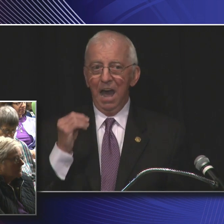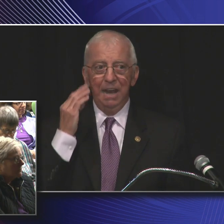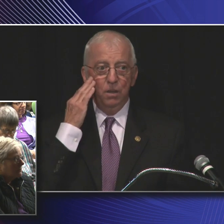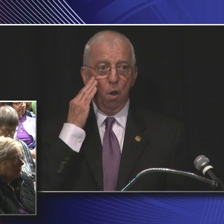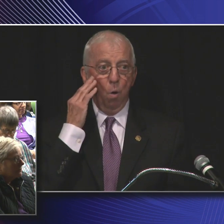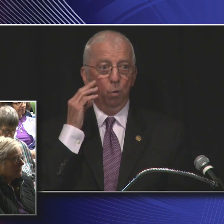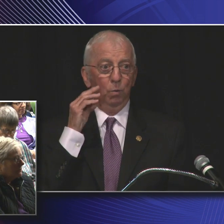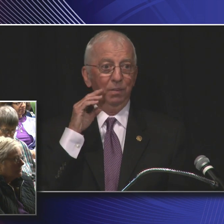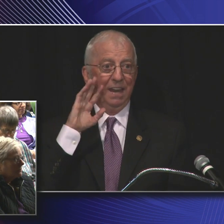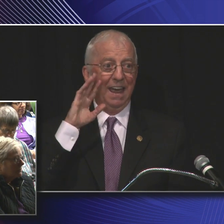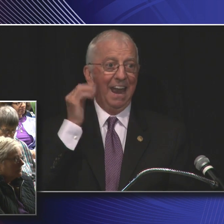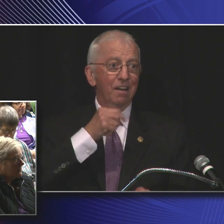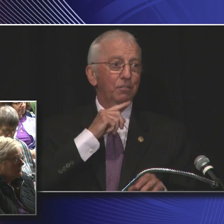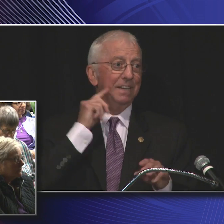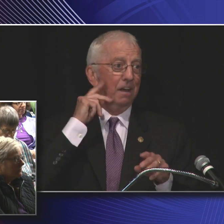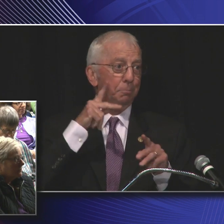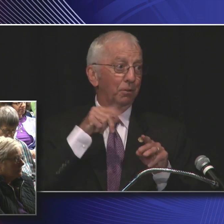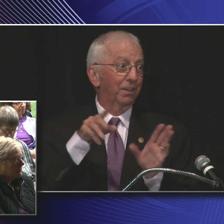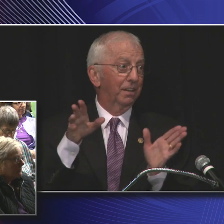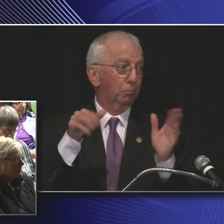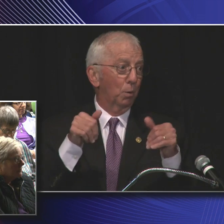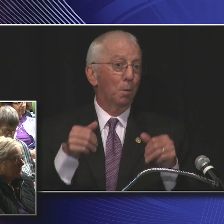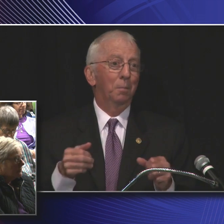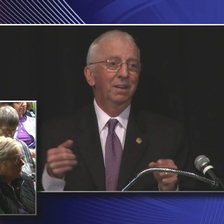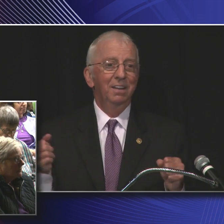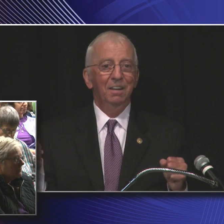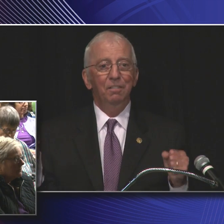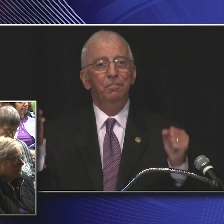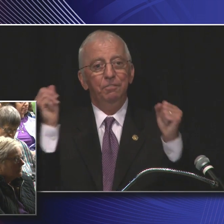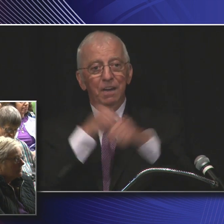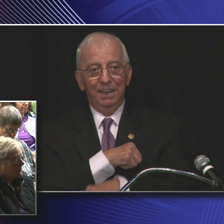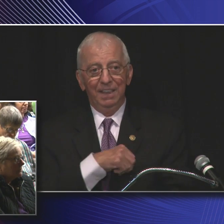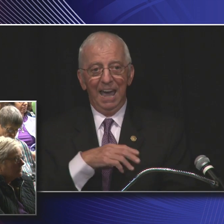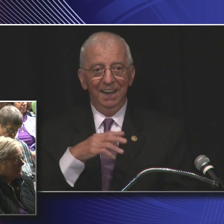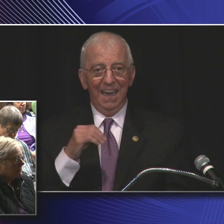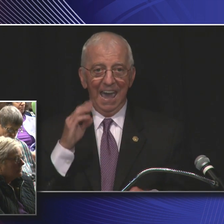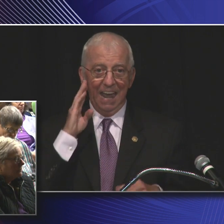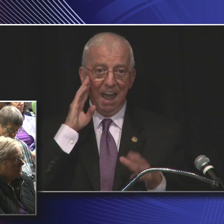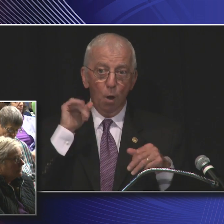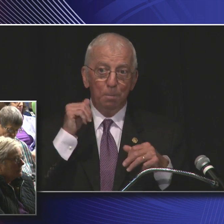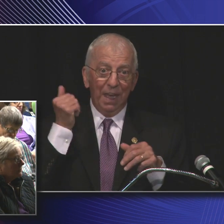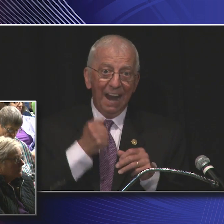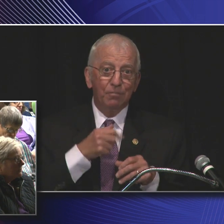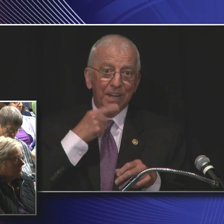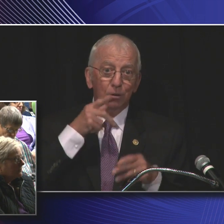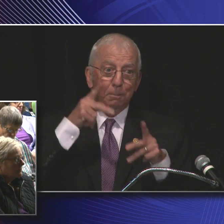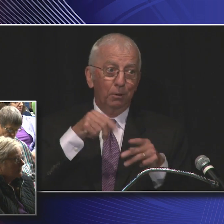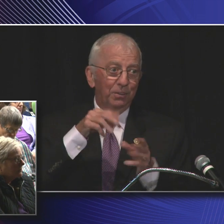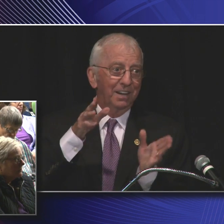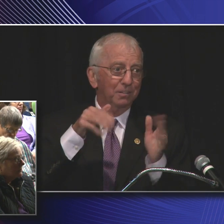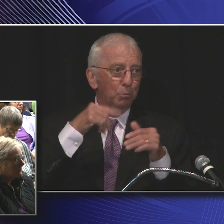I know that every deaf person in this room fights that. And I hope that every hearing person in this room,